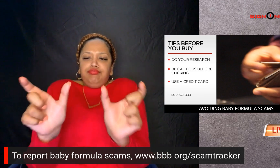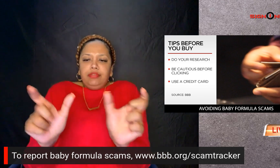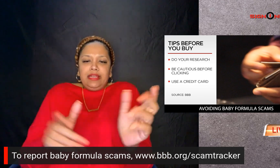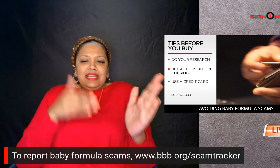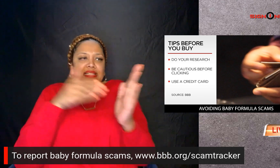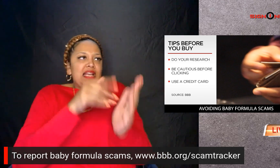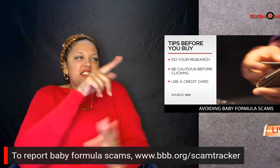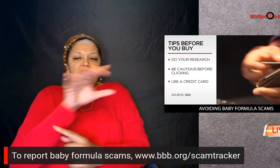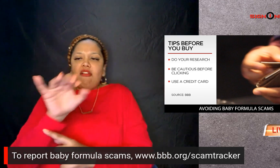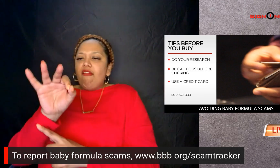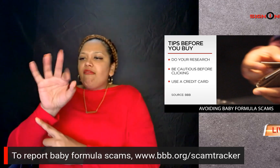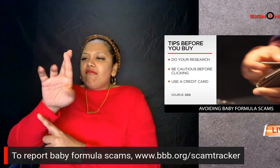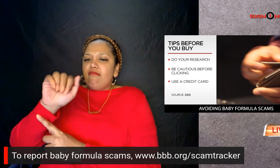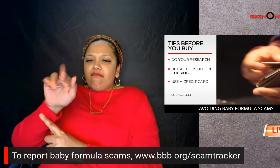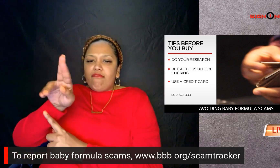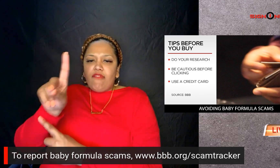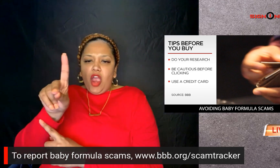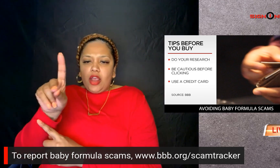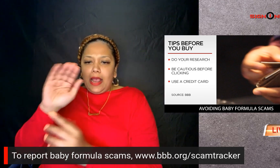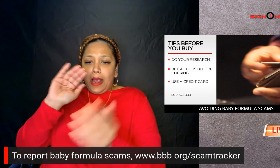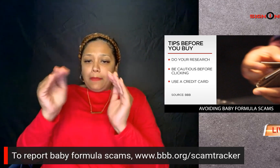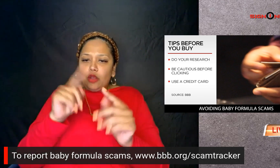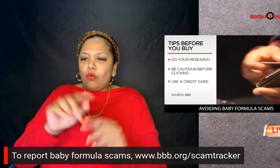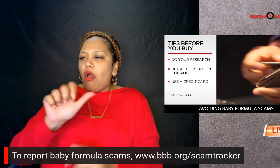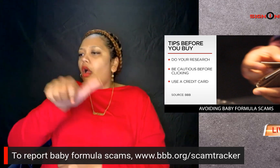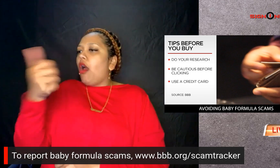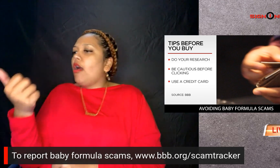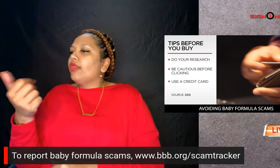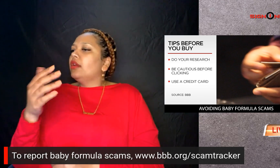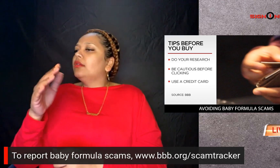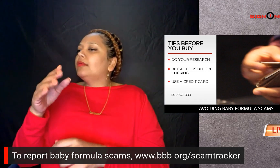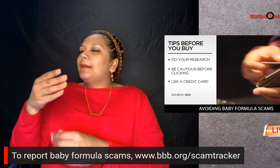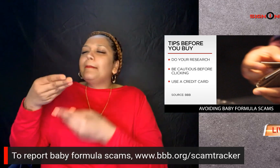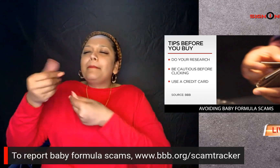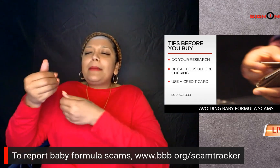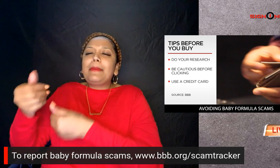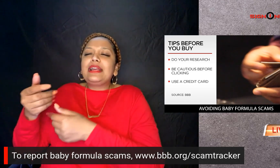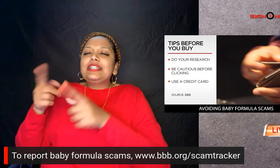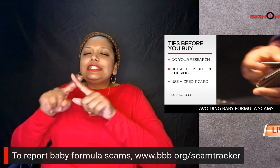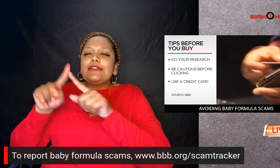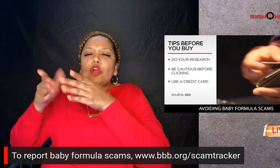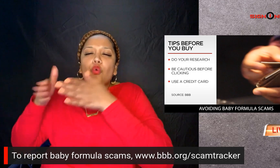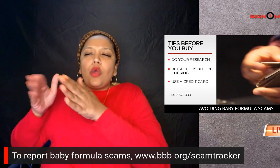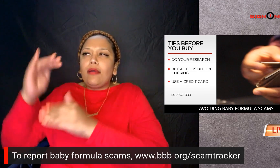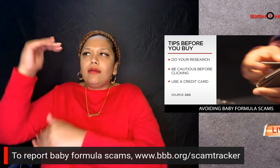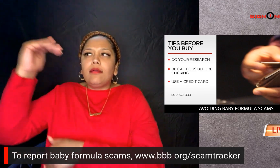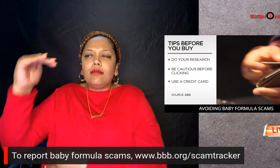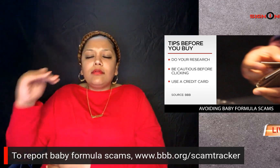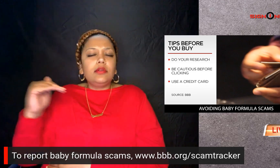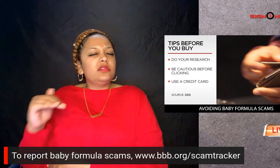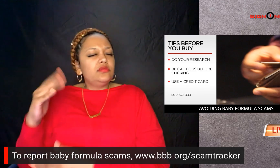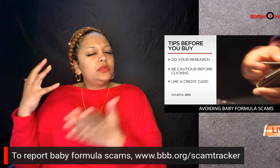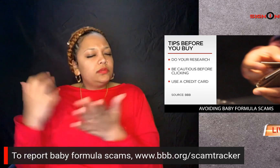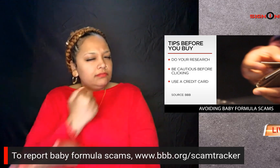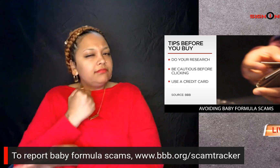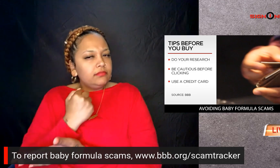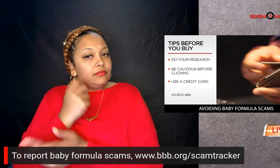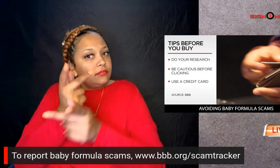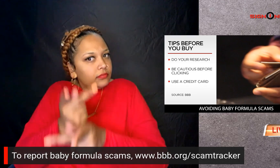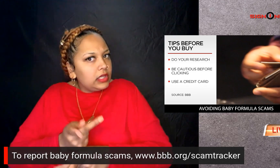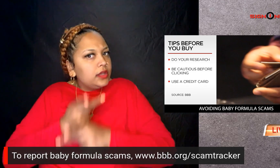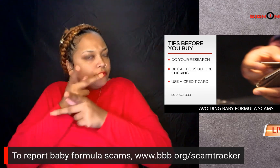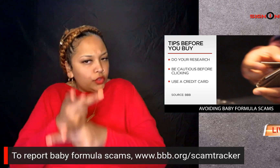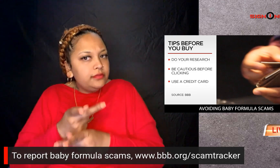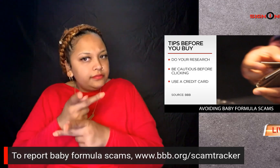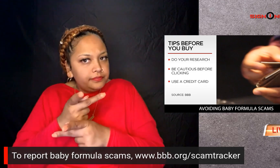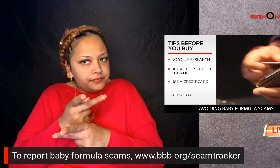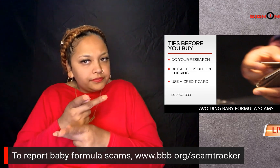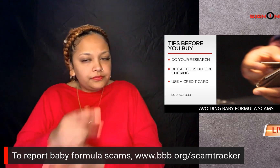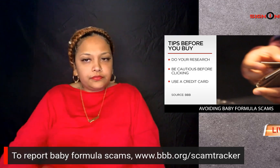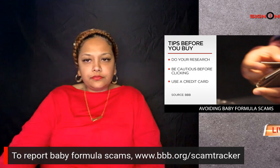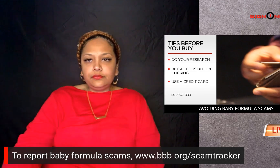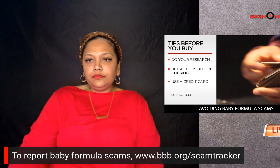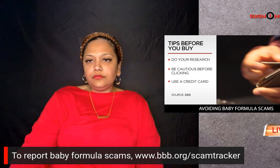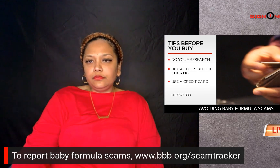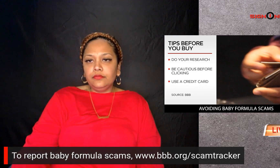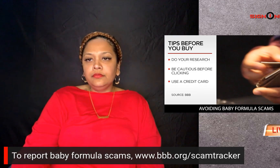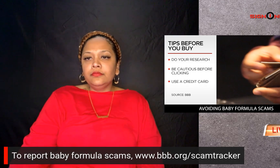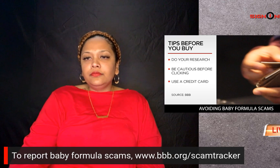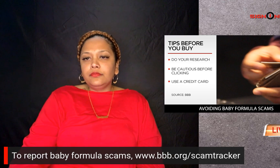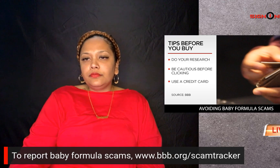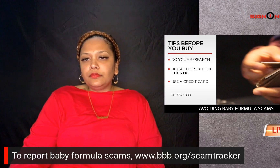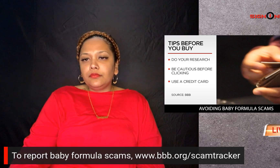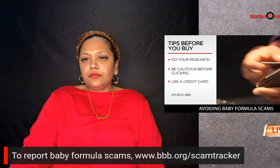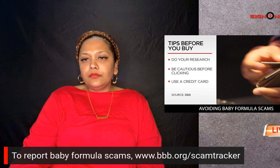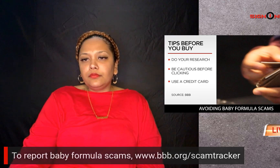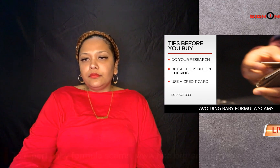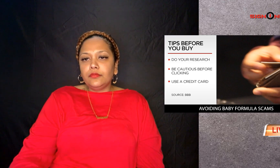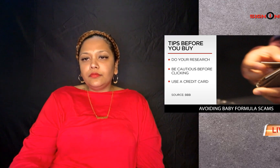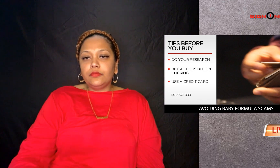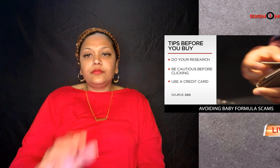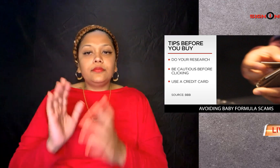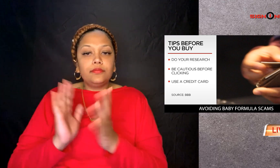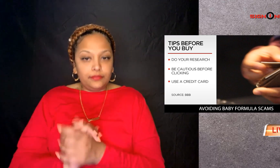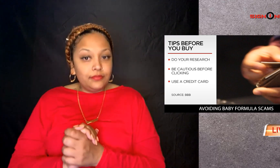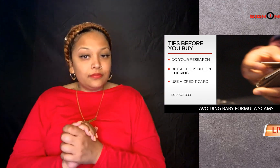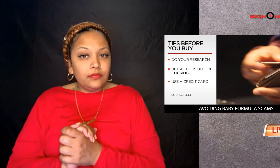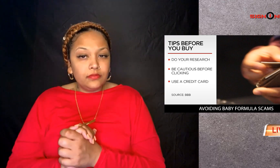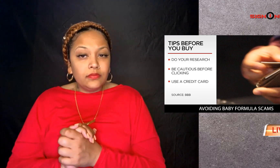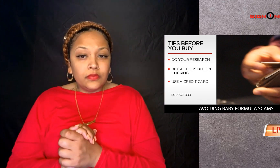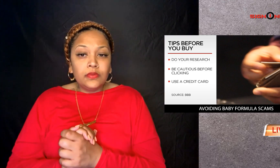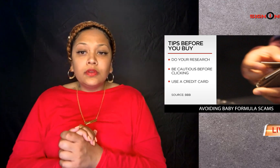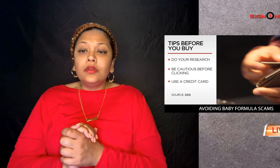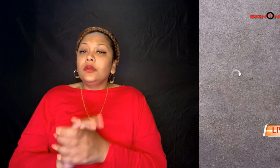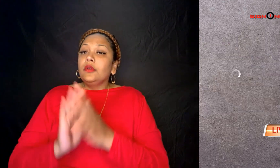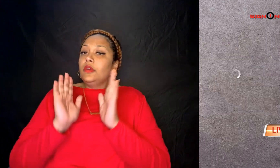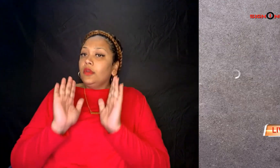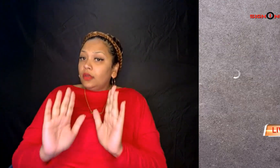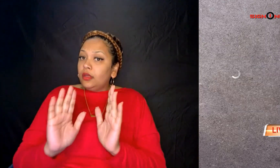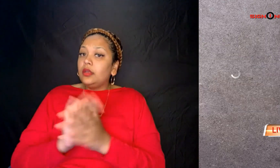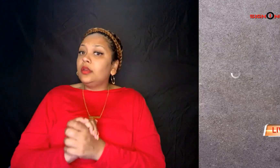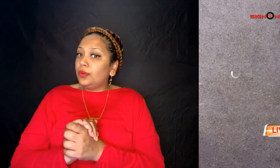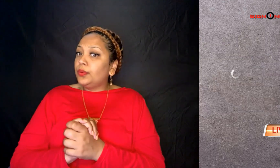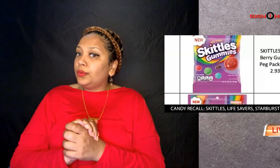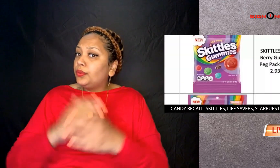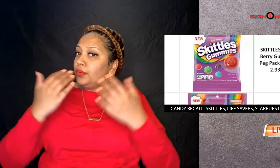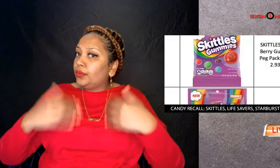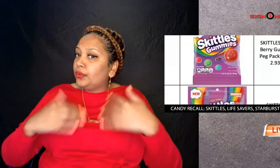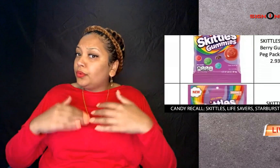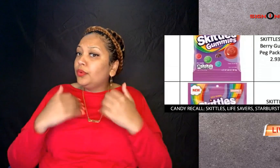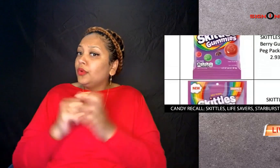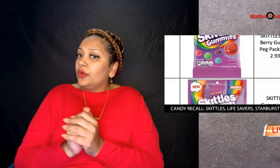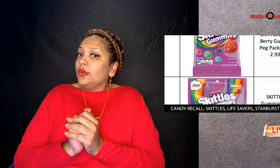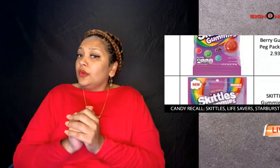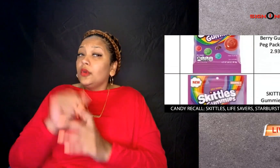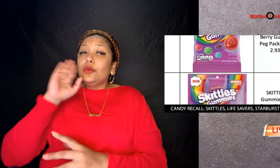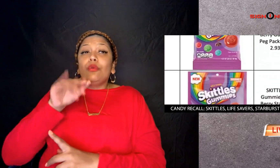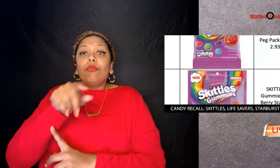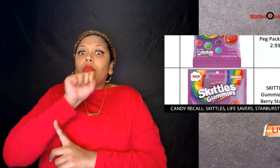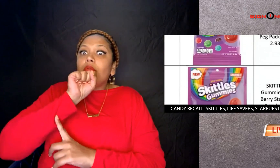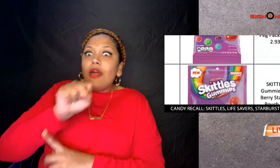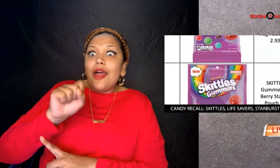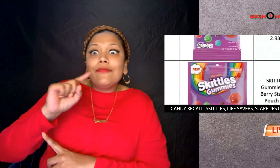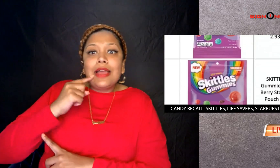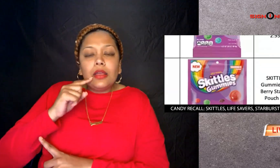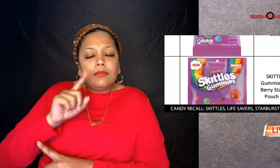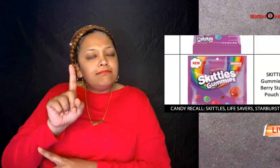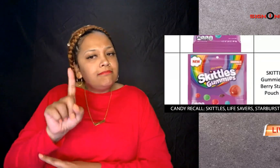that will give you more protection against fraud compared to other payments